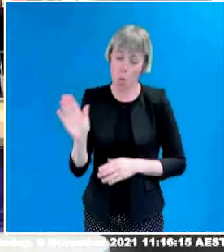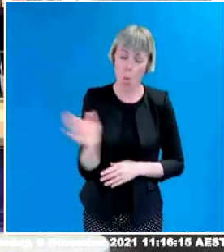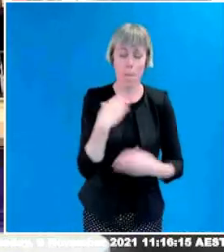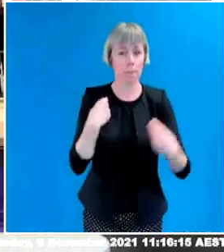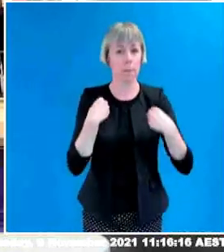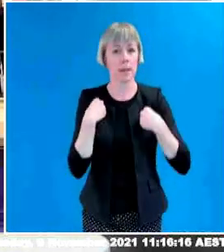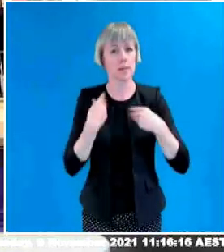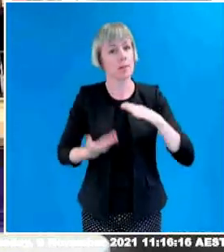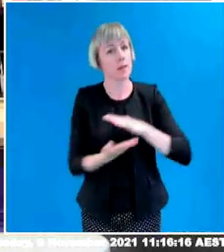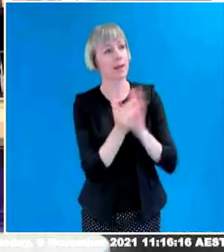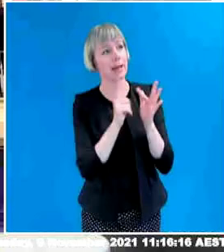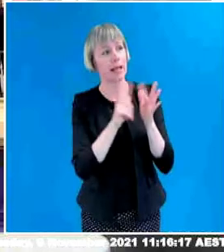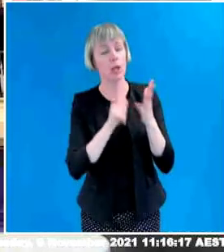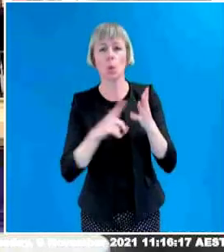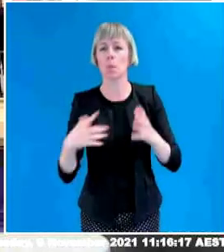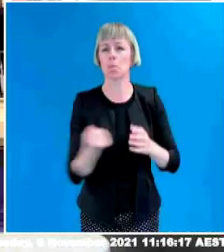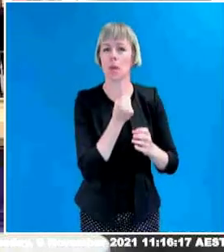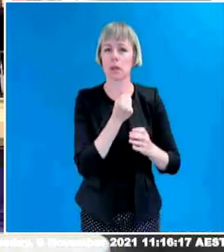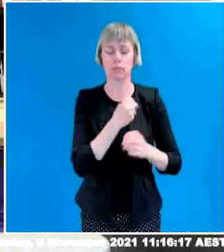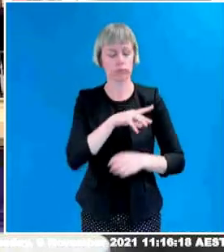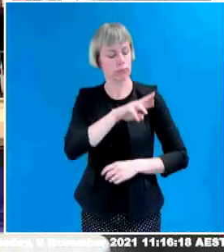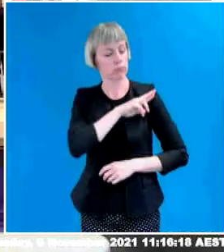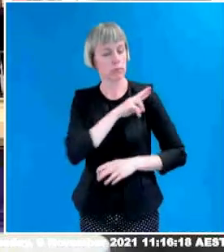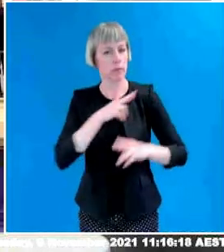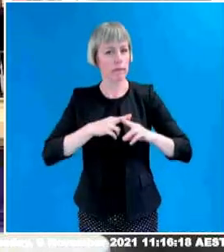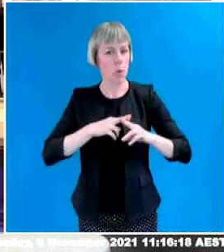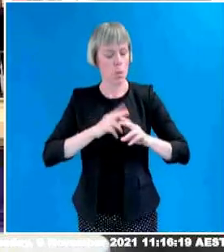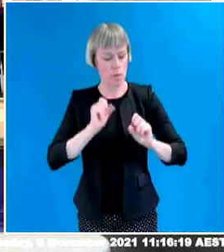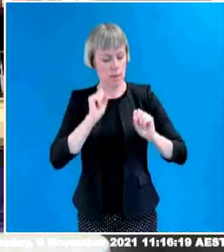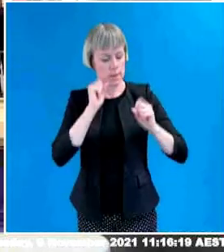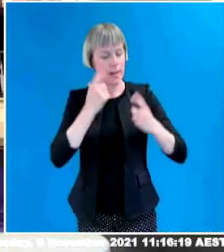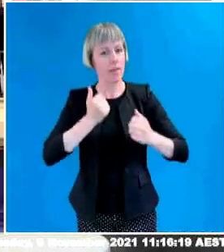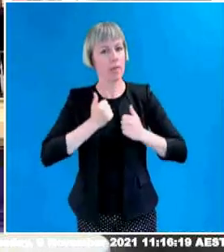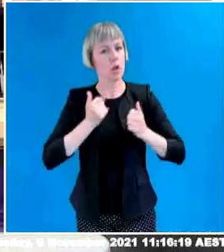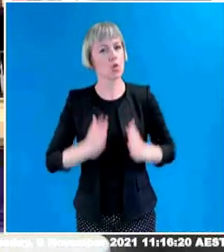Essentially, it is putting companies on notice that they have to identify,